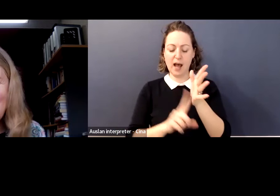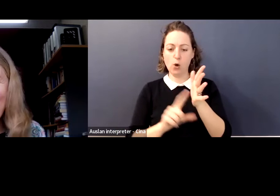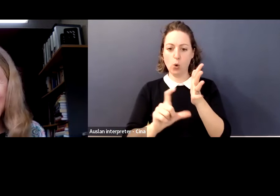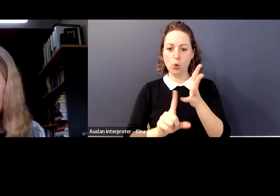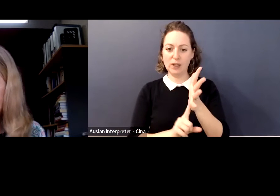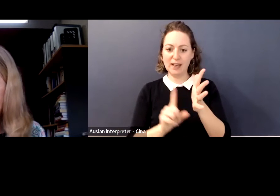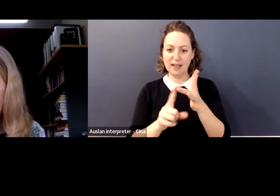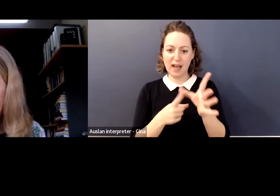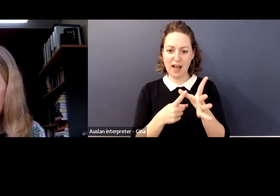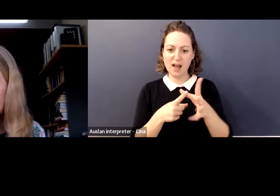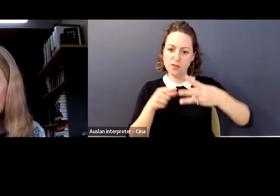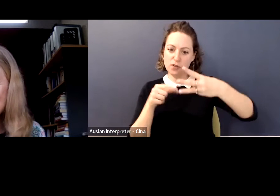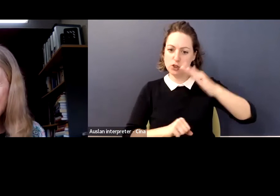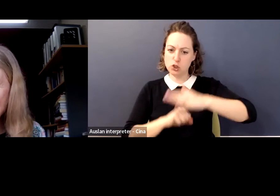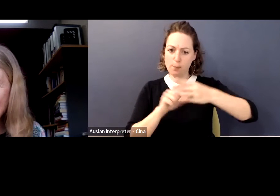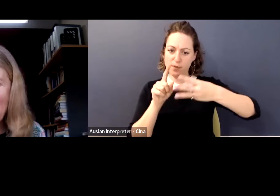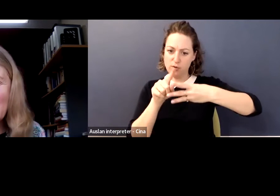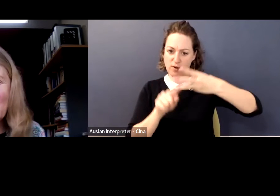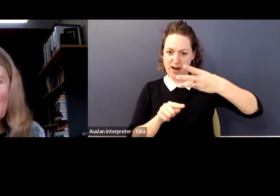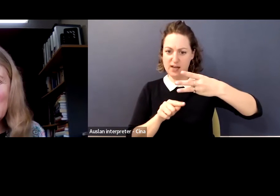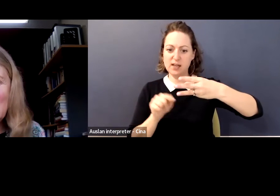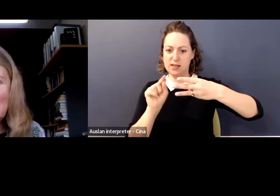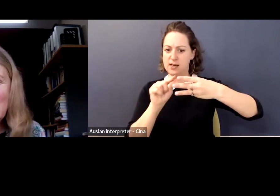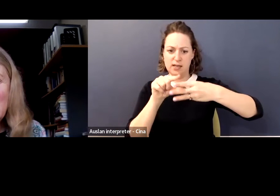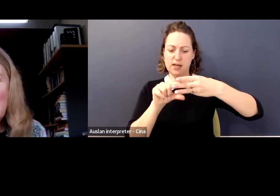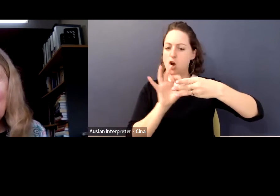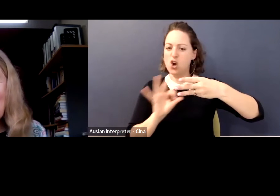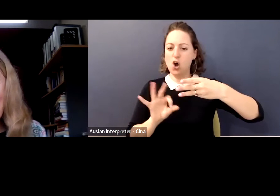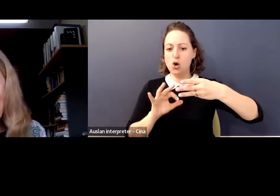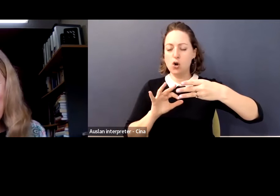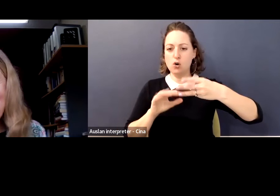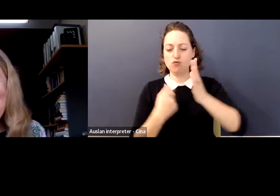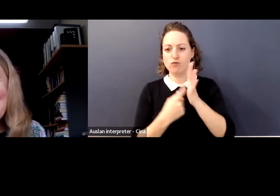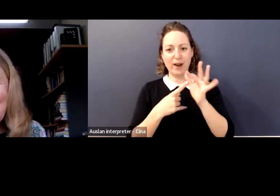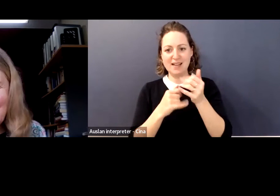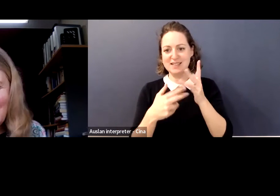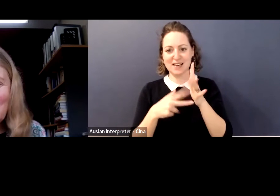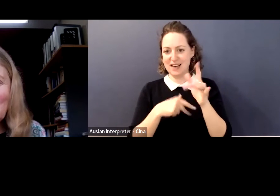number facts and calculation rather than reasoning. And when we're talking about dyslexia,